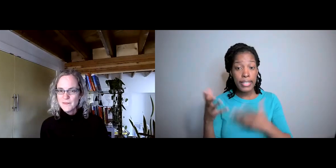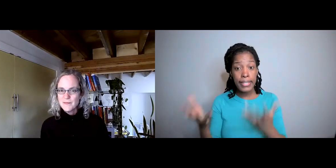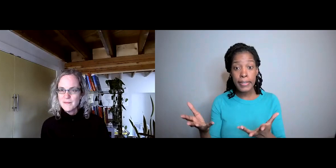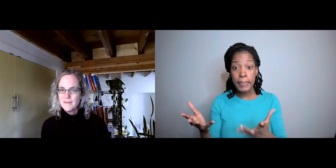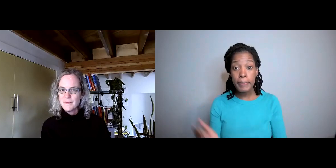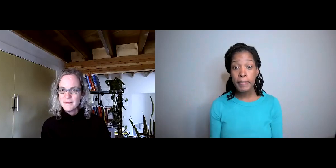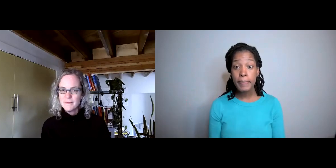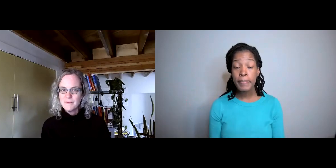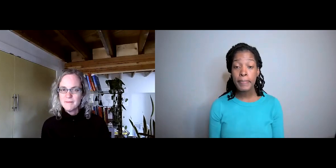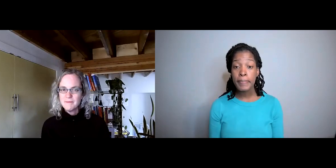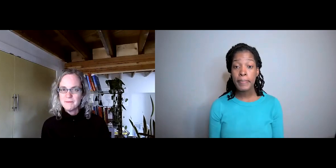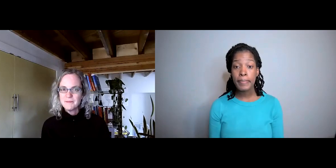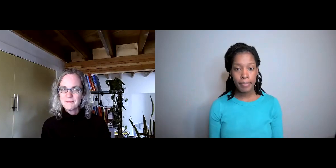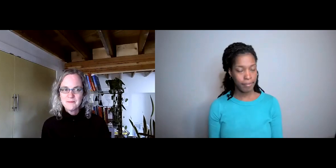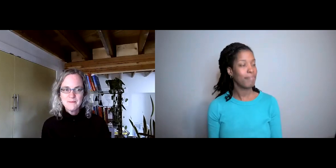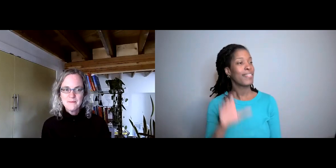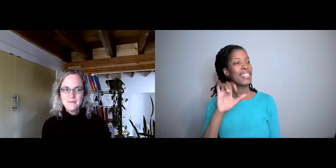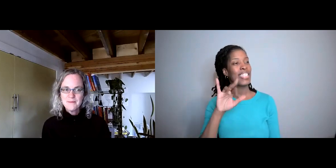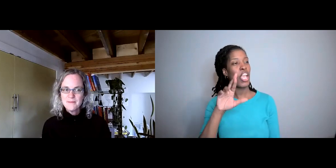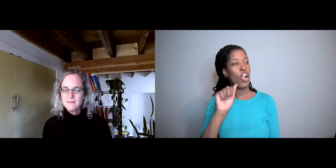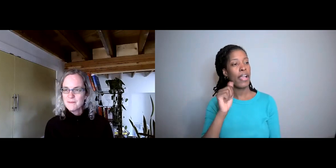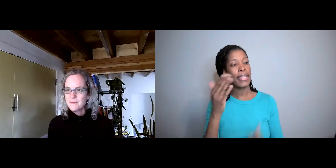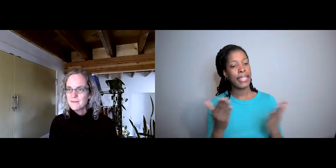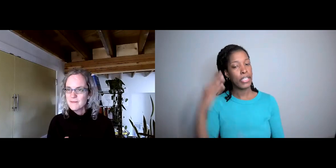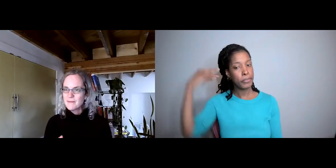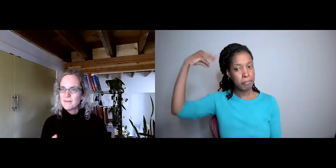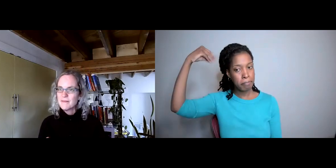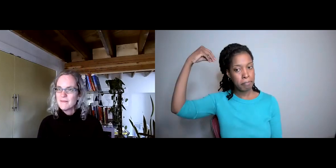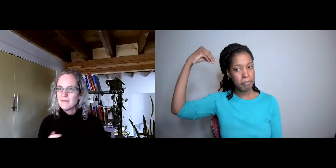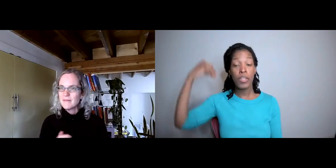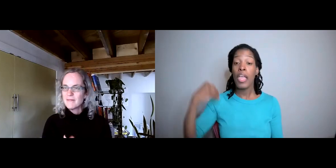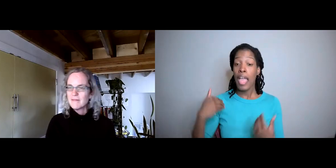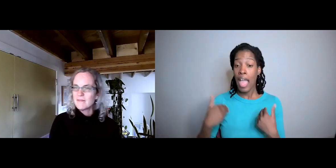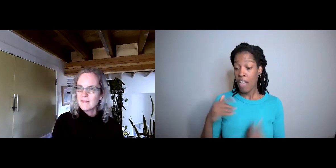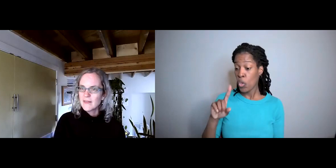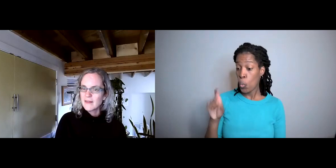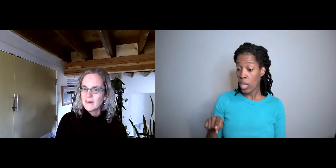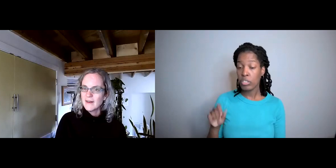Hey, this is Ciara speaking, and the questions I have right now can wait until the end. So that would be good. Thank you.